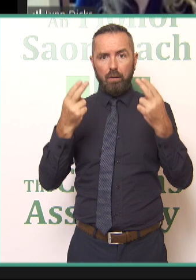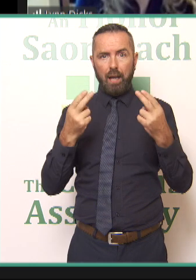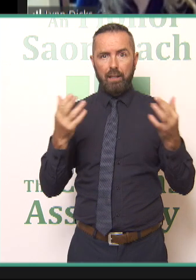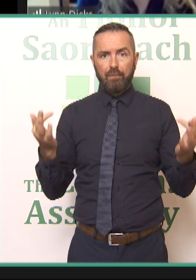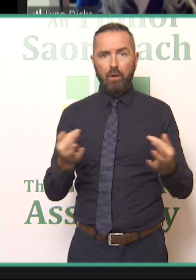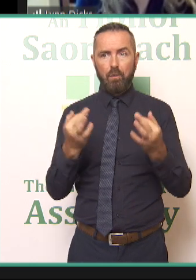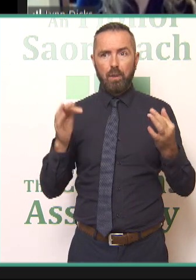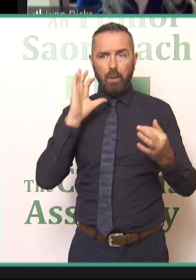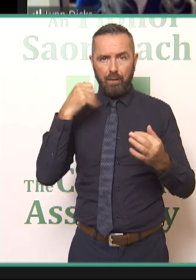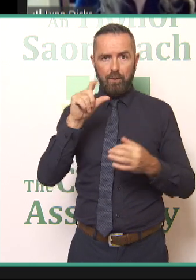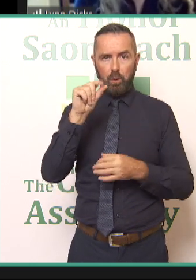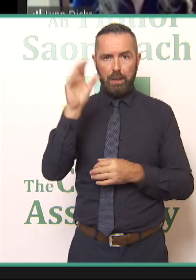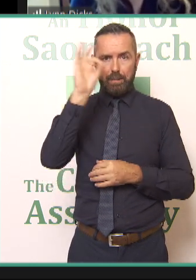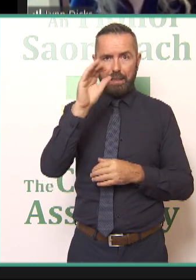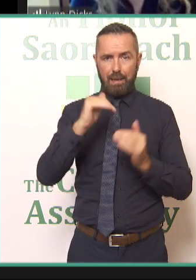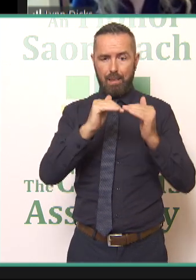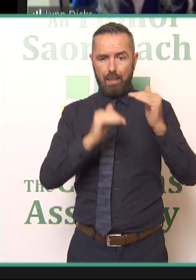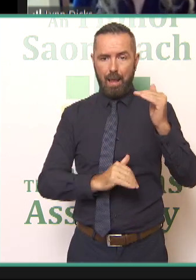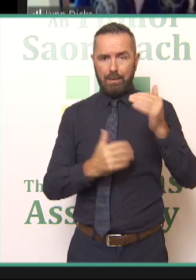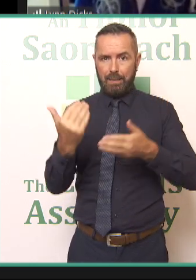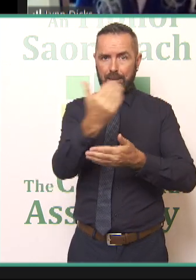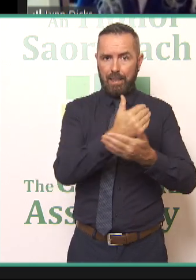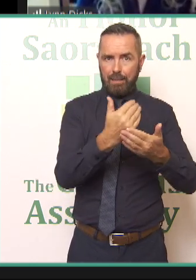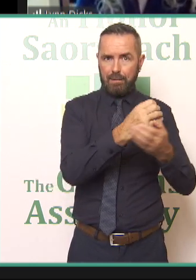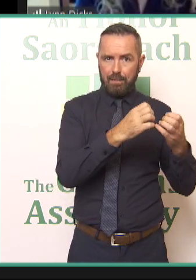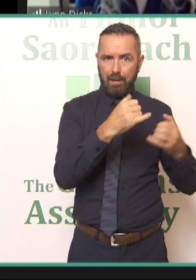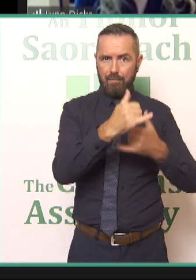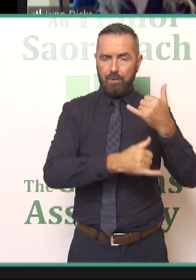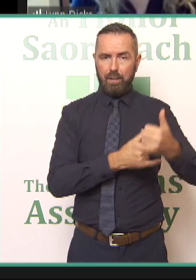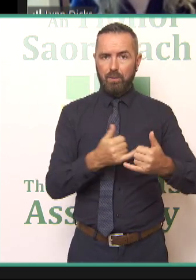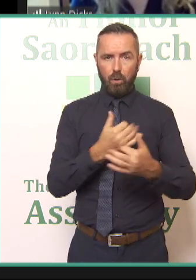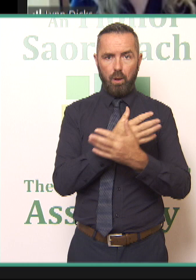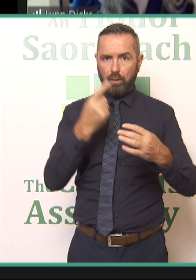up to 20 less yield per unit area so there's a lot of thinking and a lot of research a huge amount